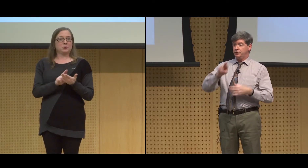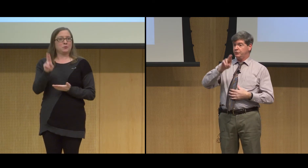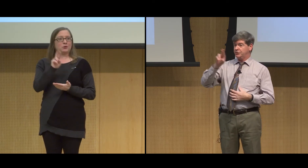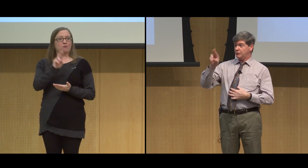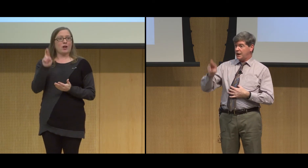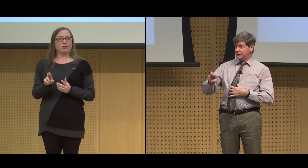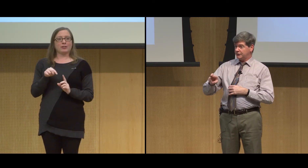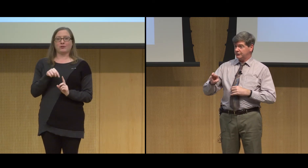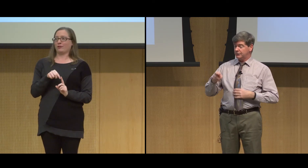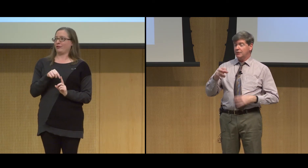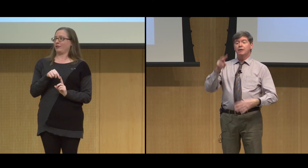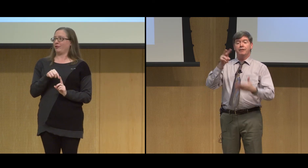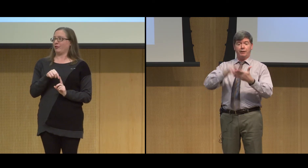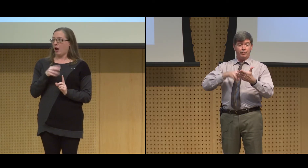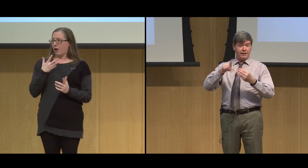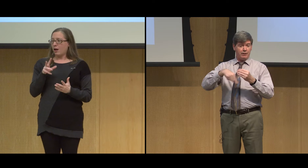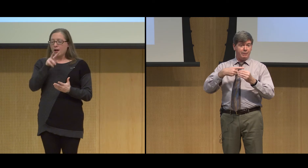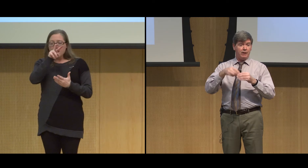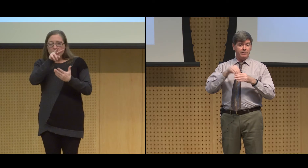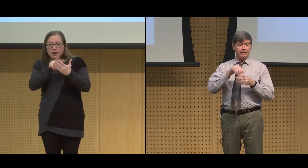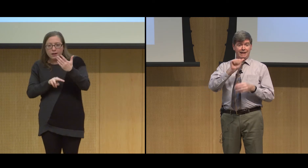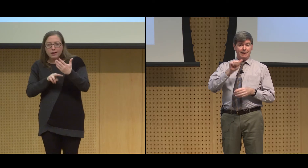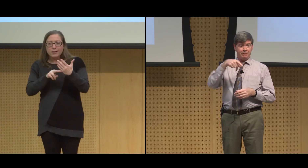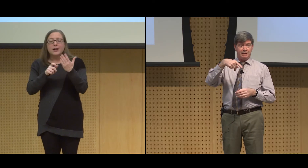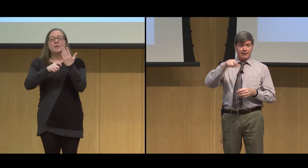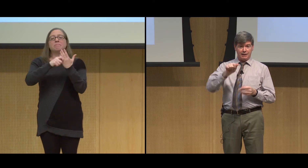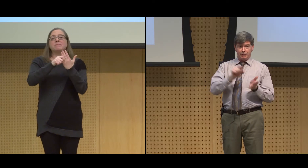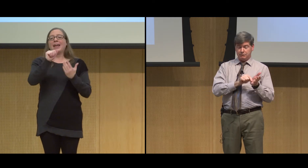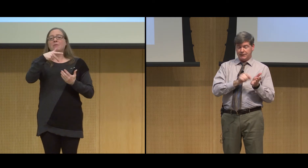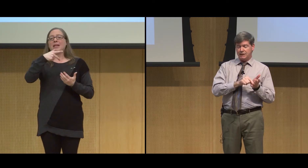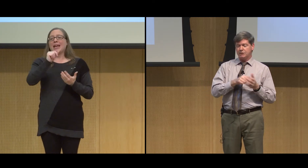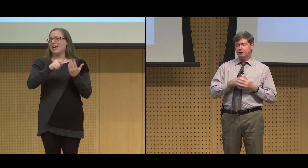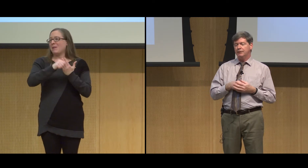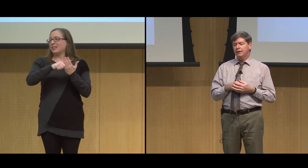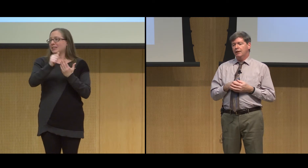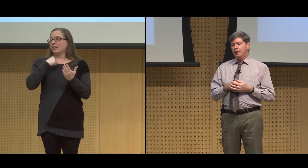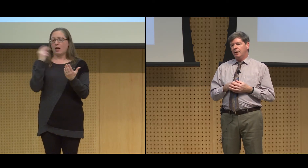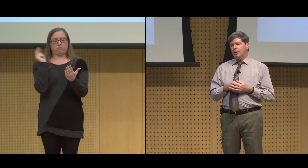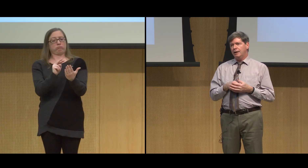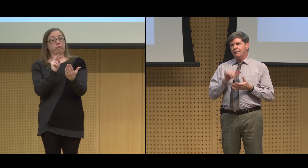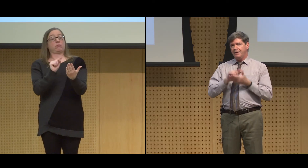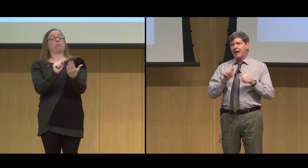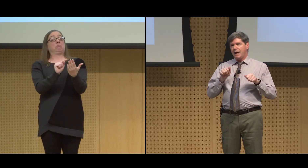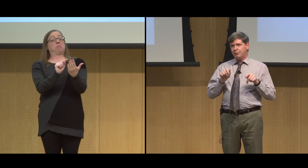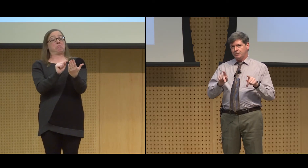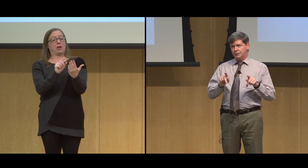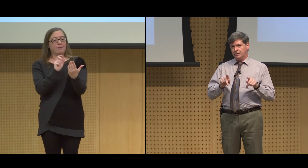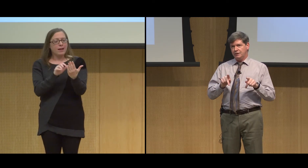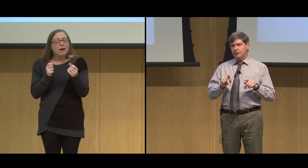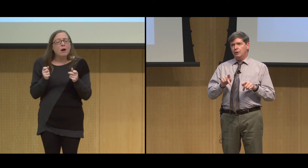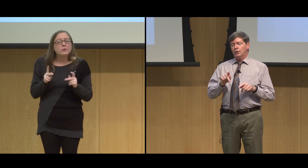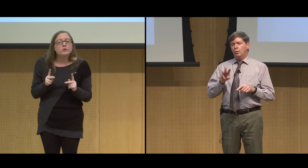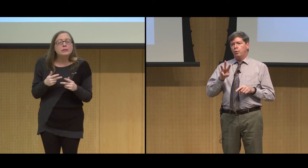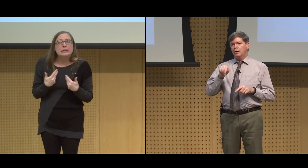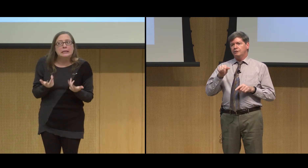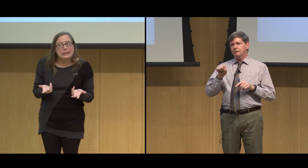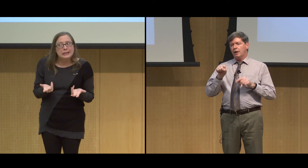at the University of Rochester that I read about in an APA publication, and that opportunity was,